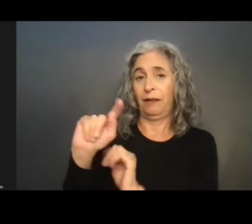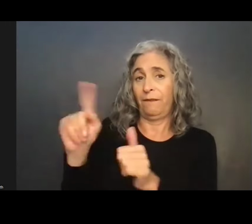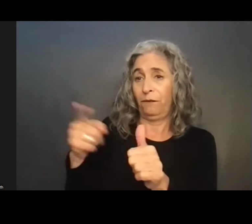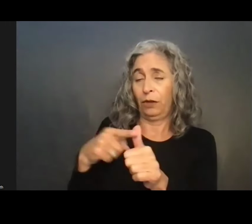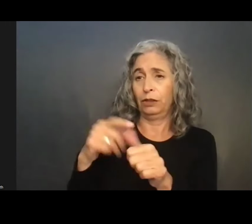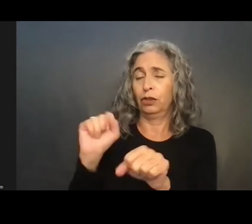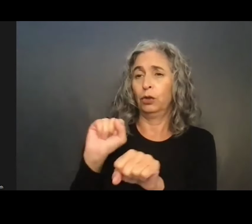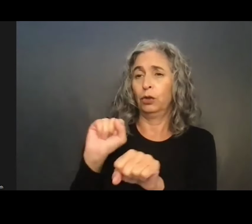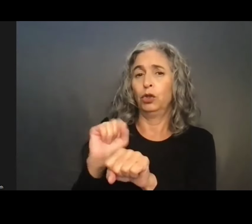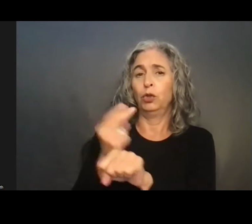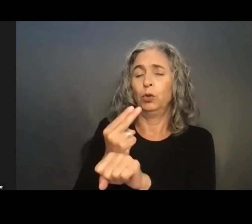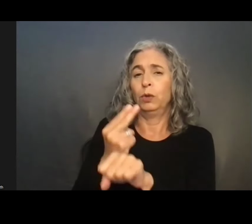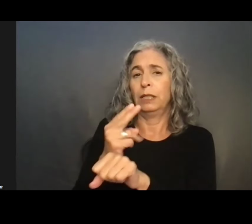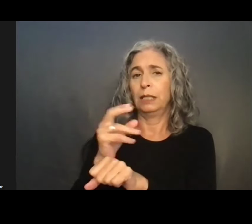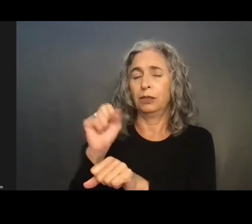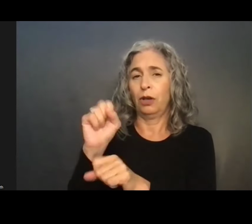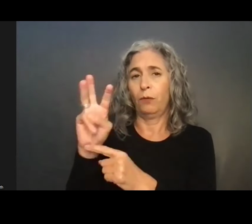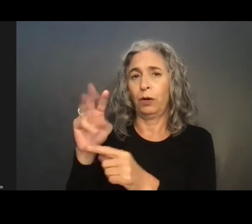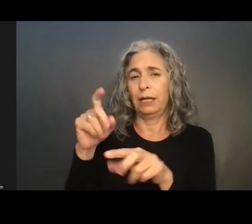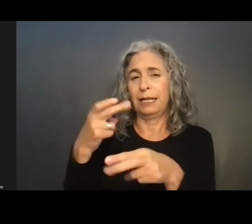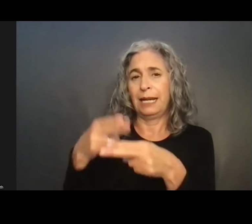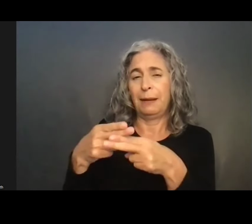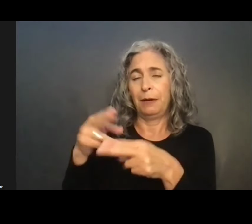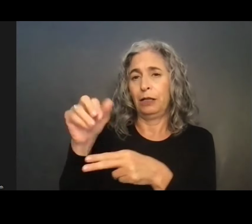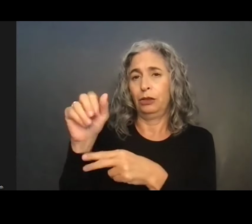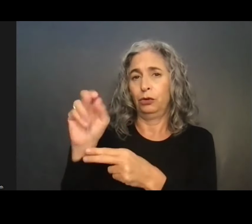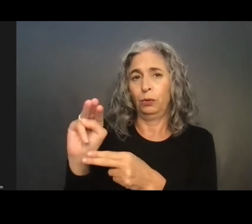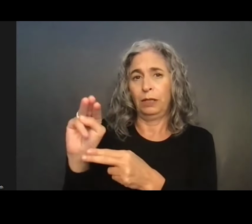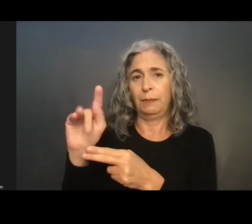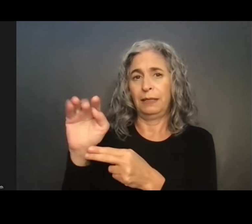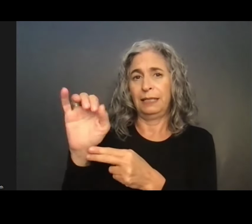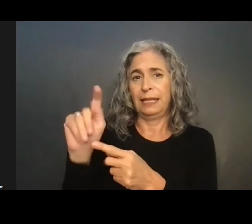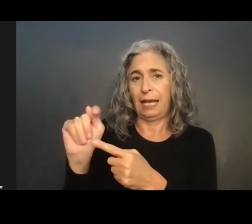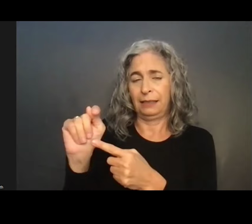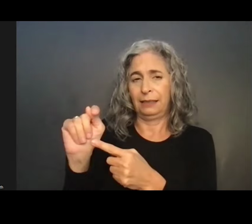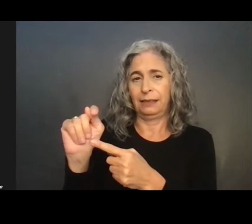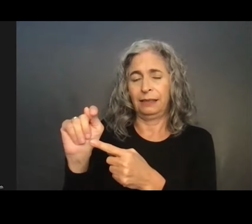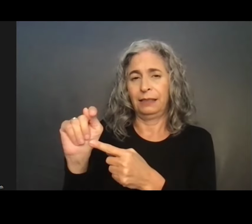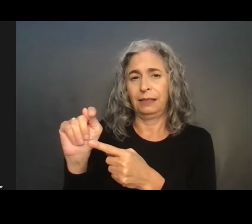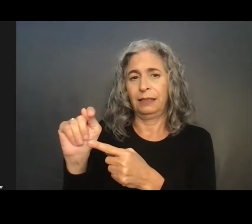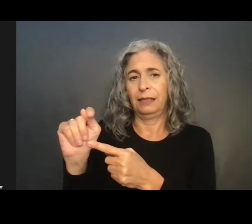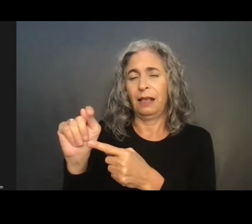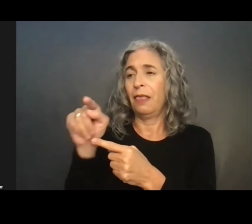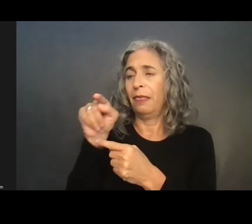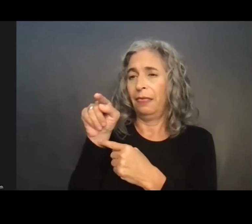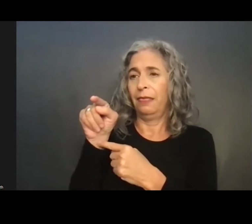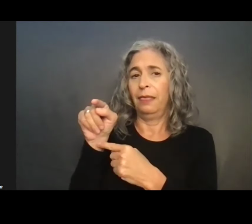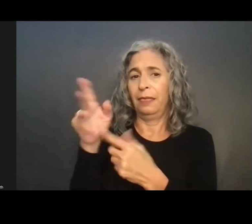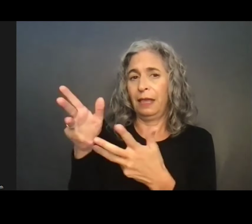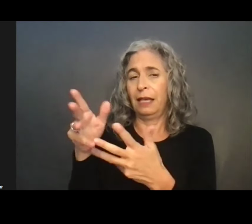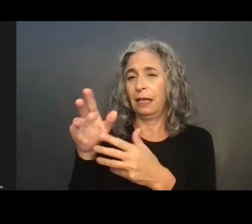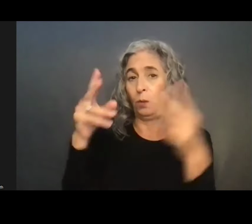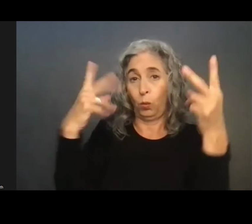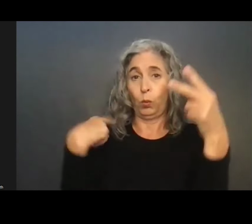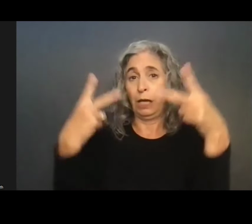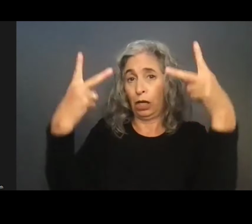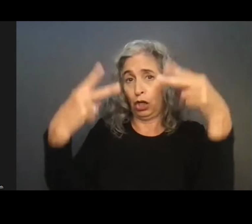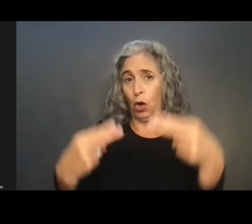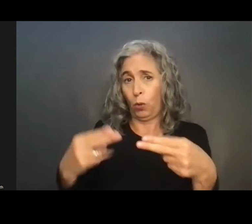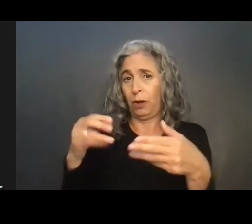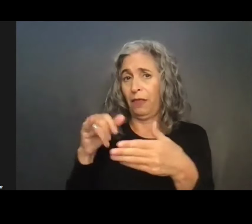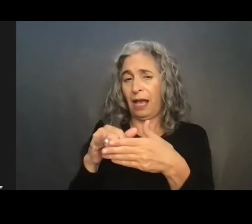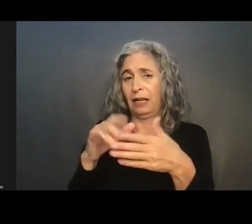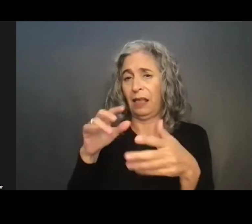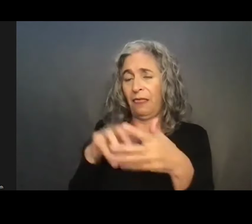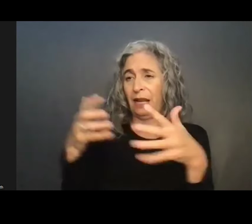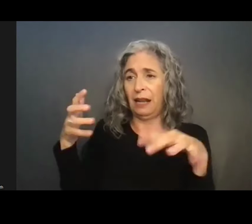Streamtext and then we made -- just basically coded that up and then embedded that into a web